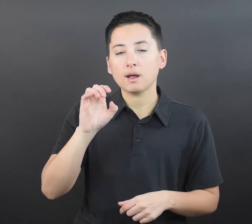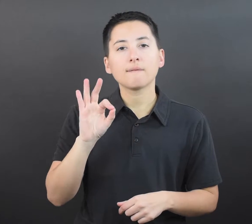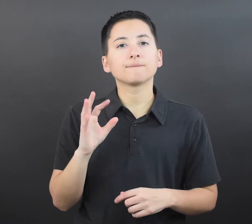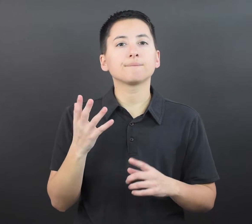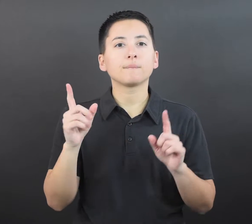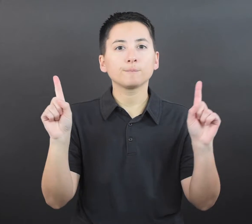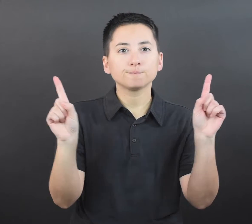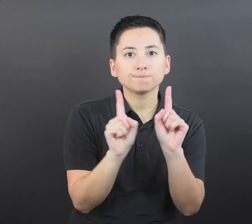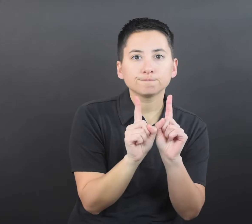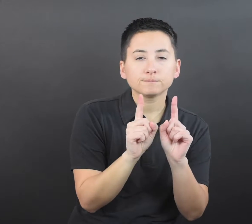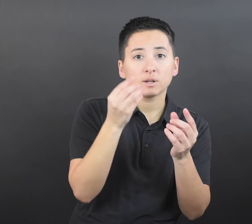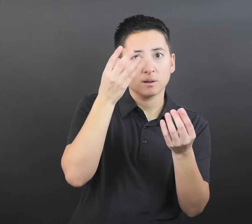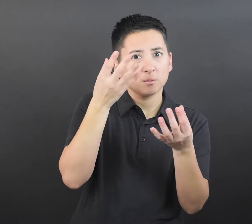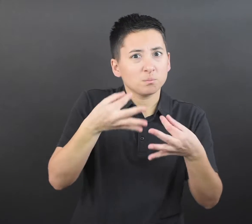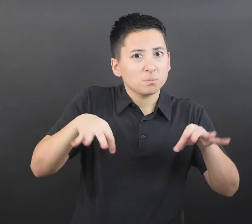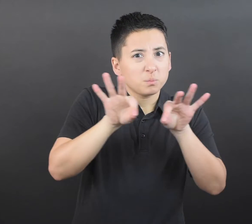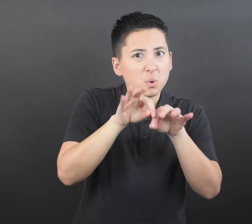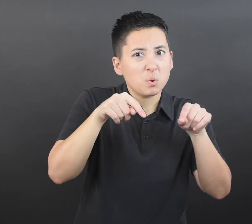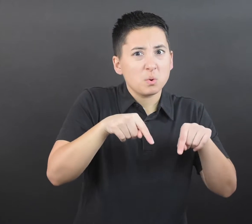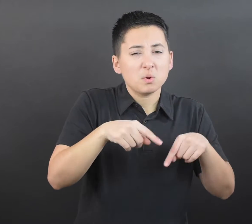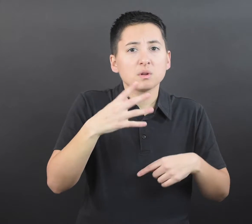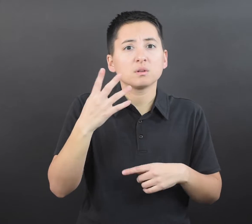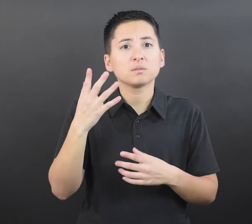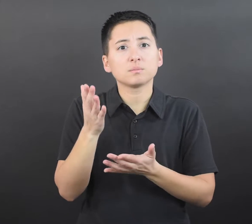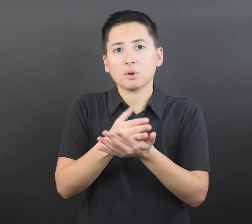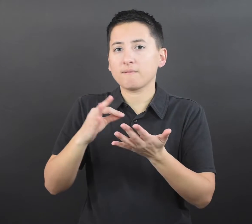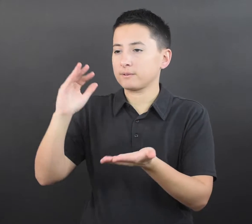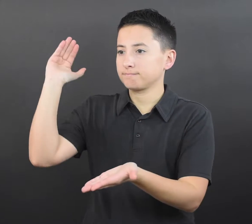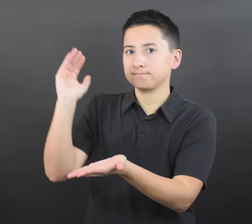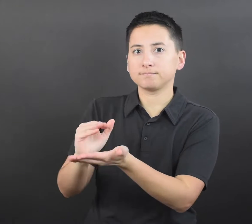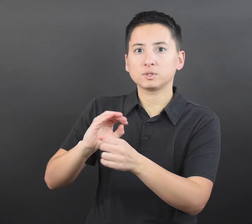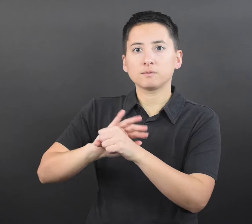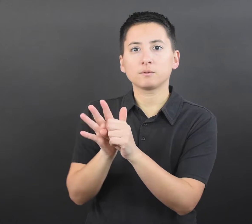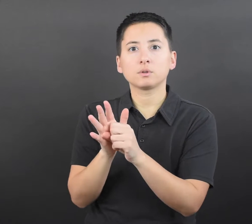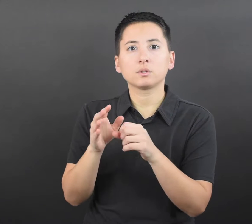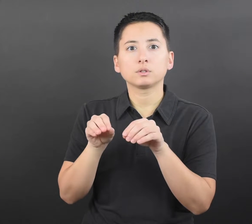Identification and quarantine of close contacts plays an important